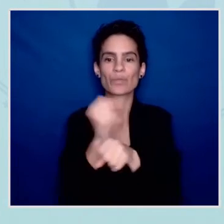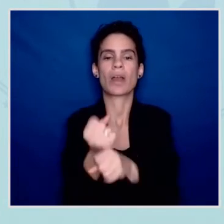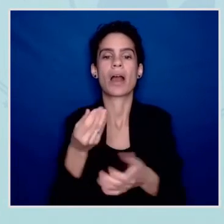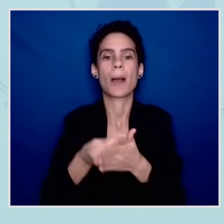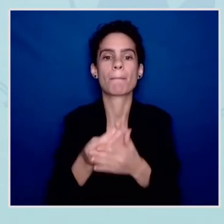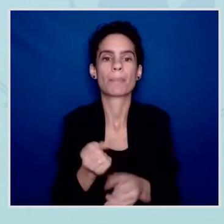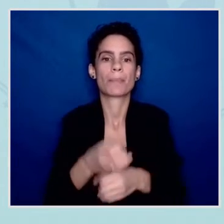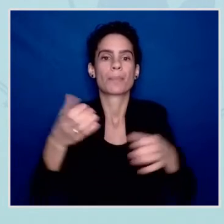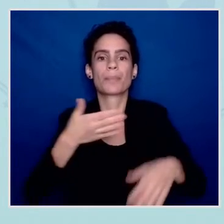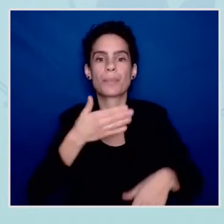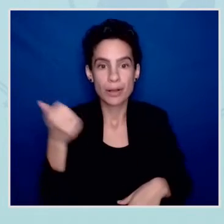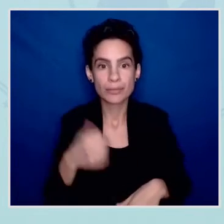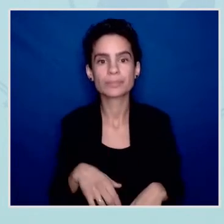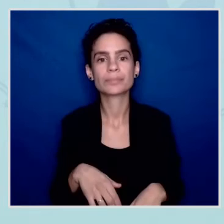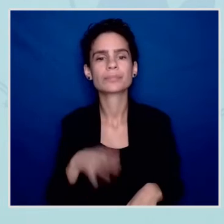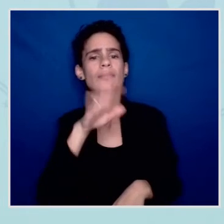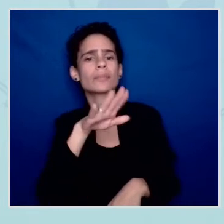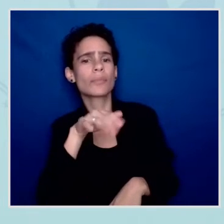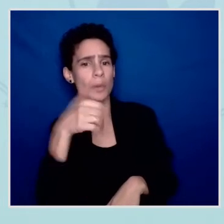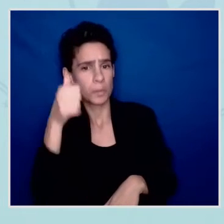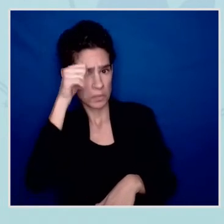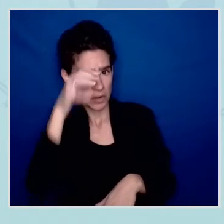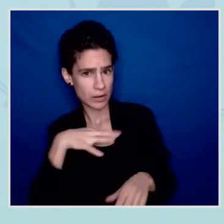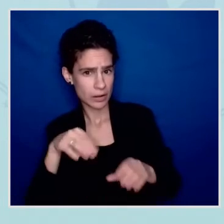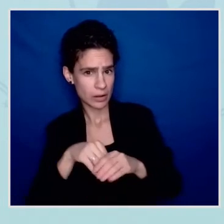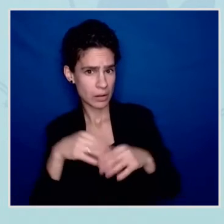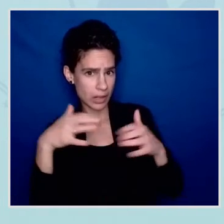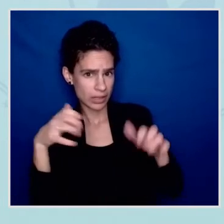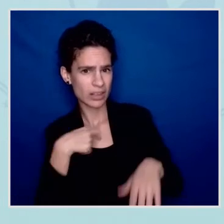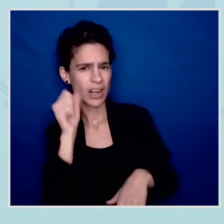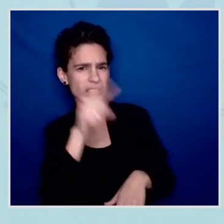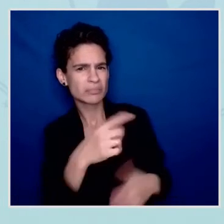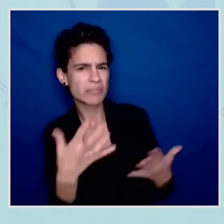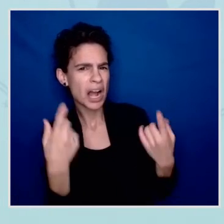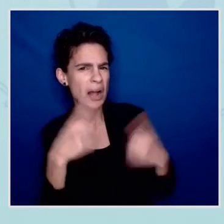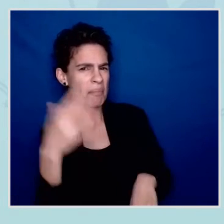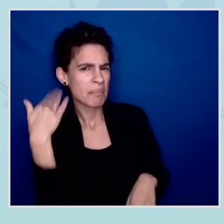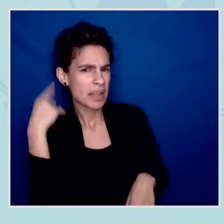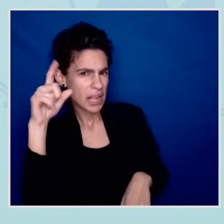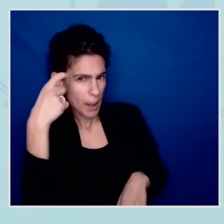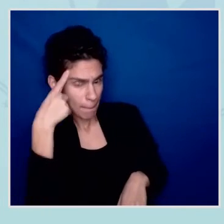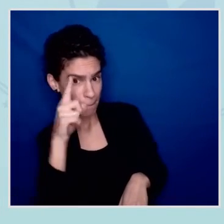ADMINISTRATION LIKE THE LAST, IT'S IMPORTANT ACROSS THE BOARD, THAT WE SHOULD BE INVESTING IN